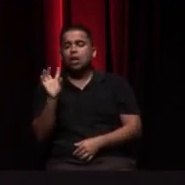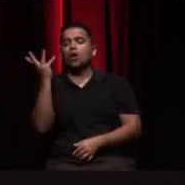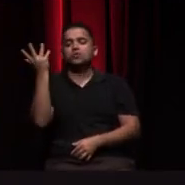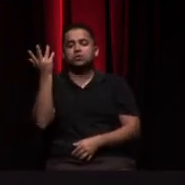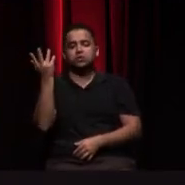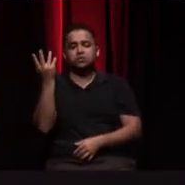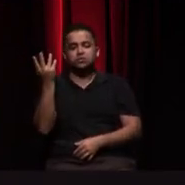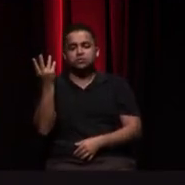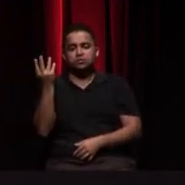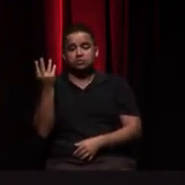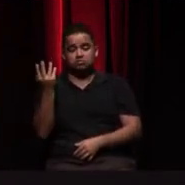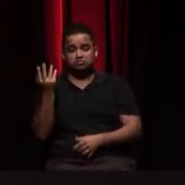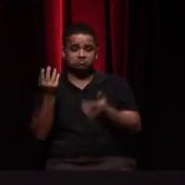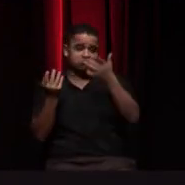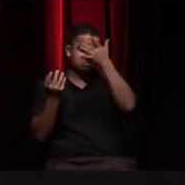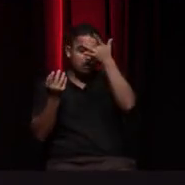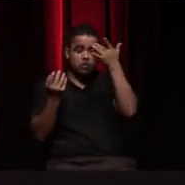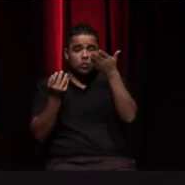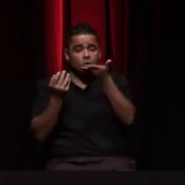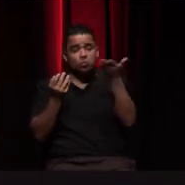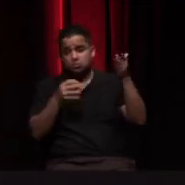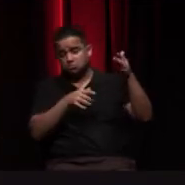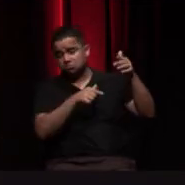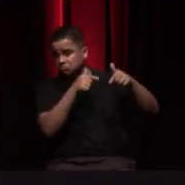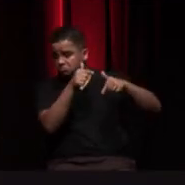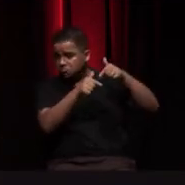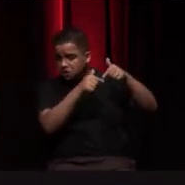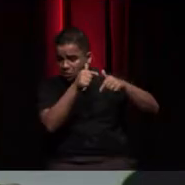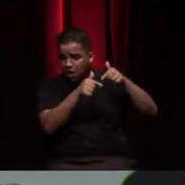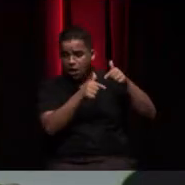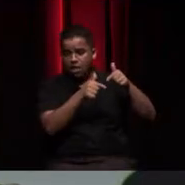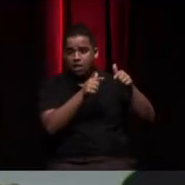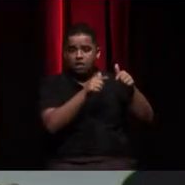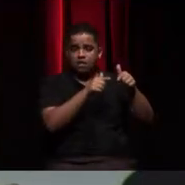It ended up with people working for free on social networks